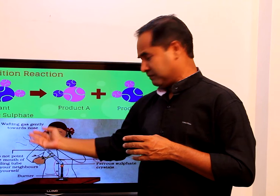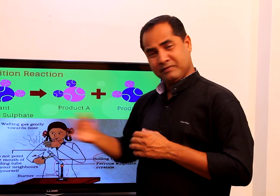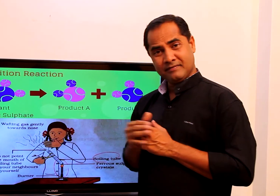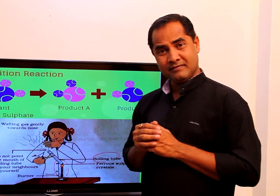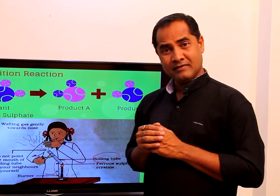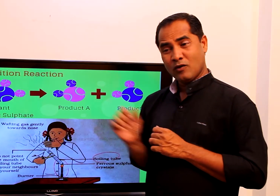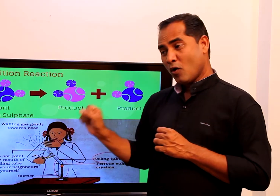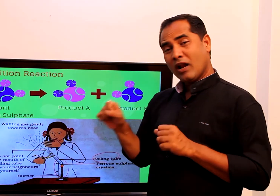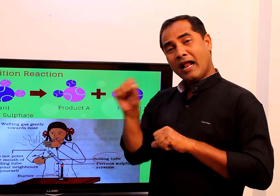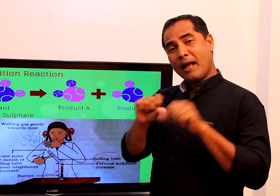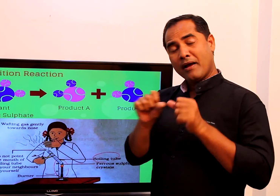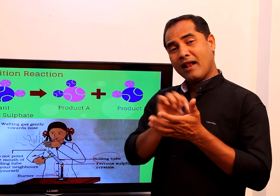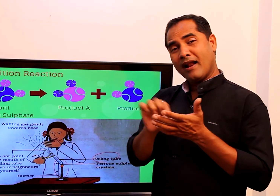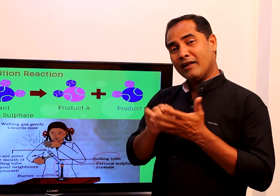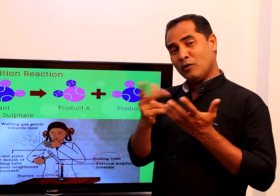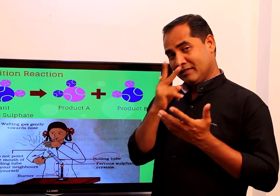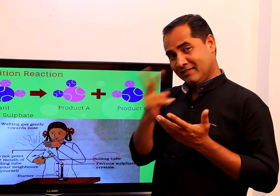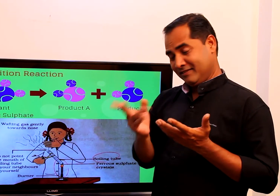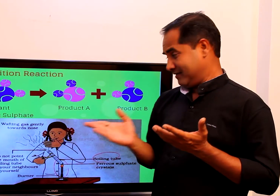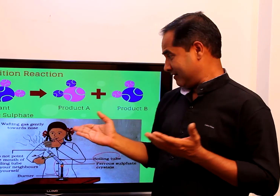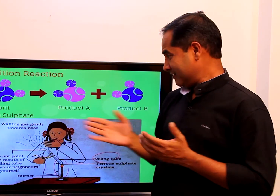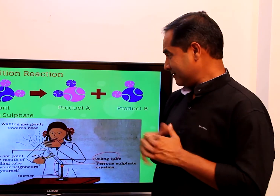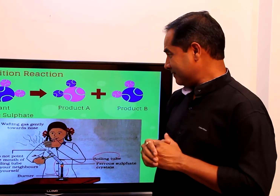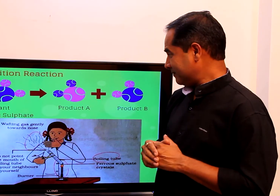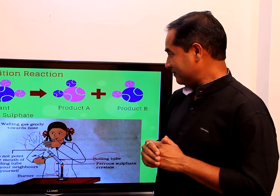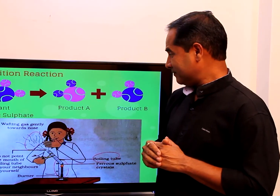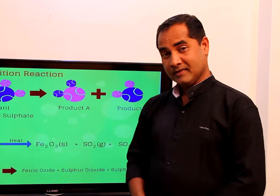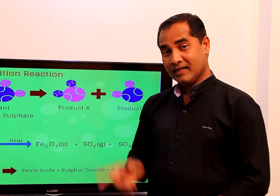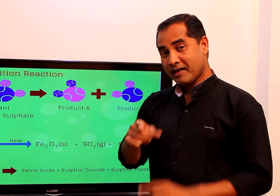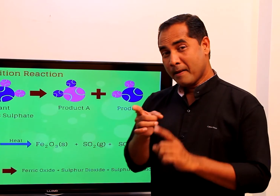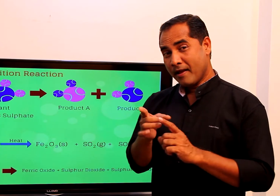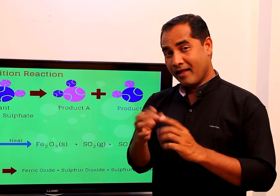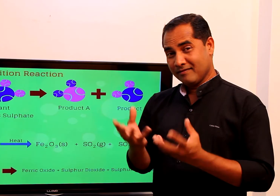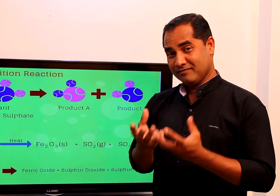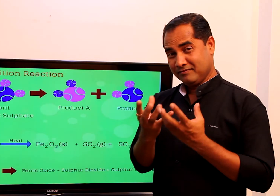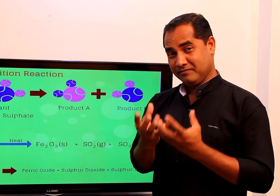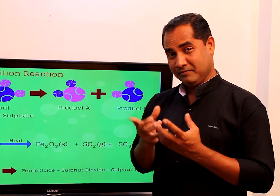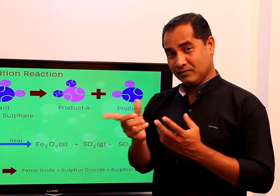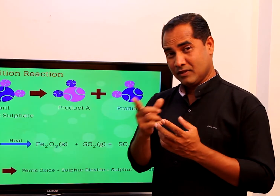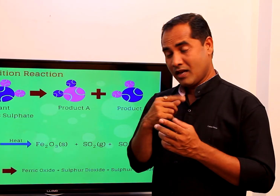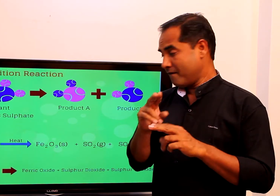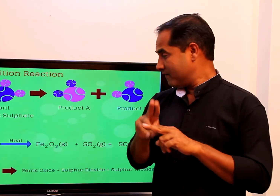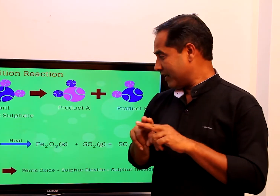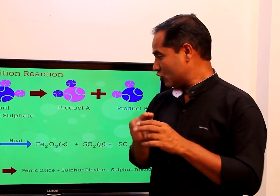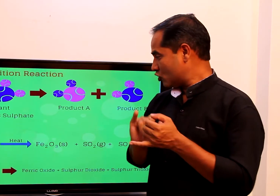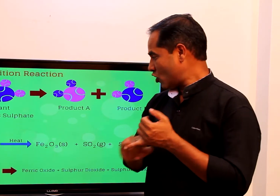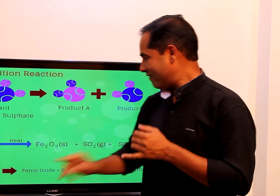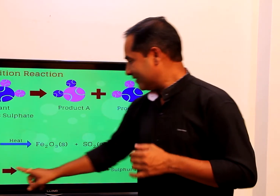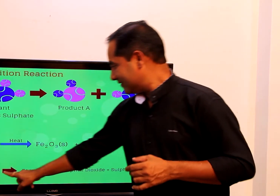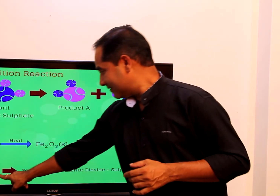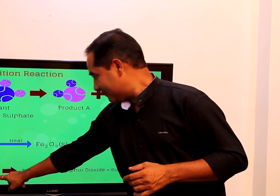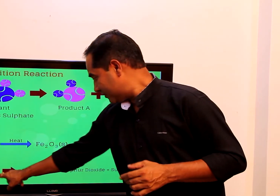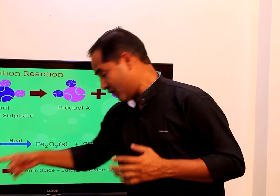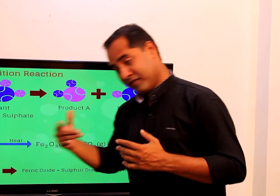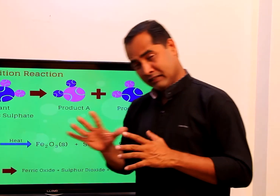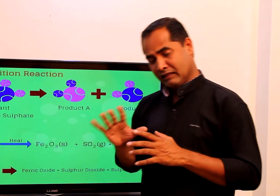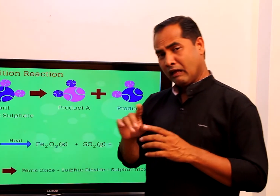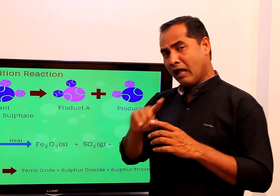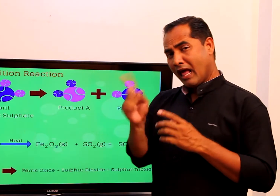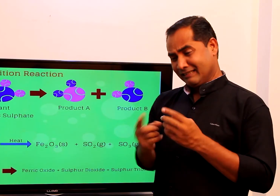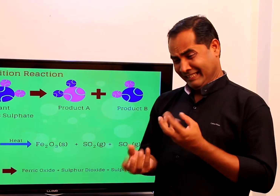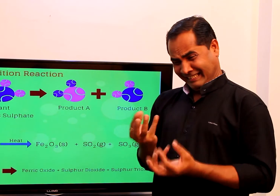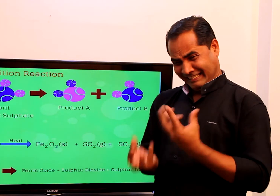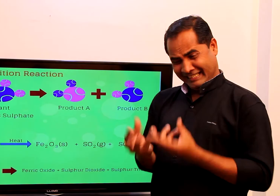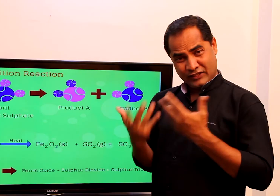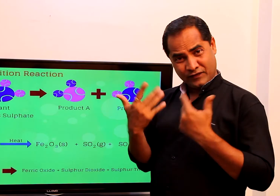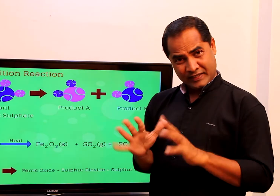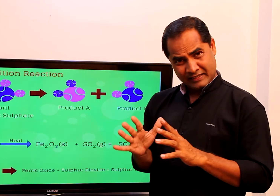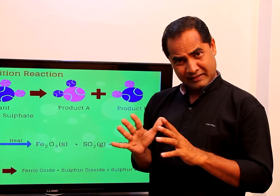emission of certain gases. So the chemical reaction which is happening here,